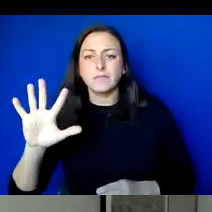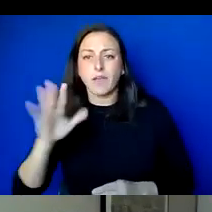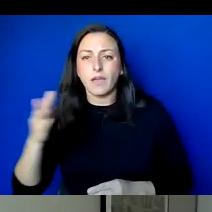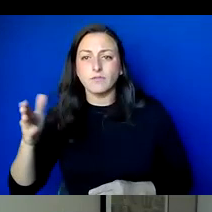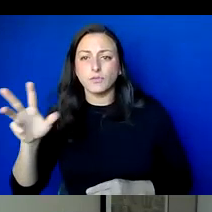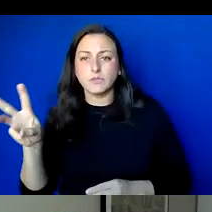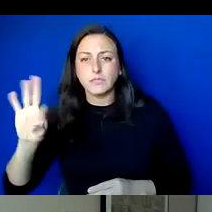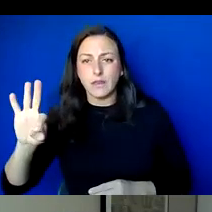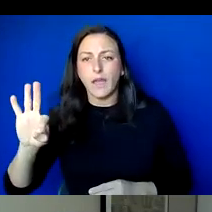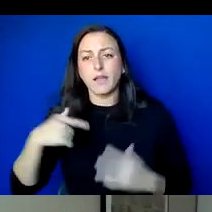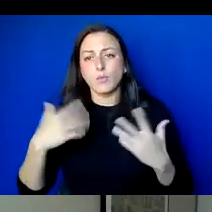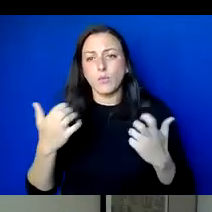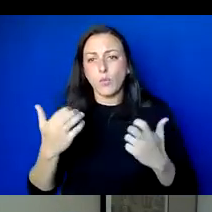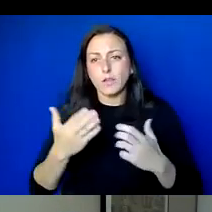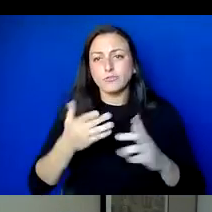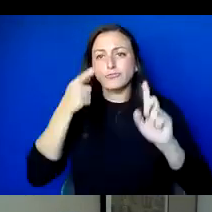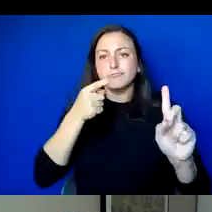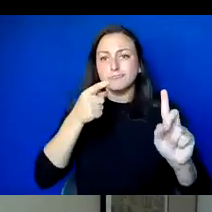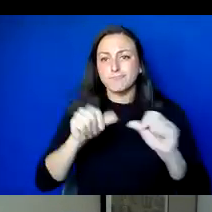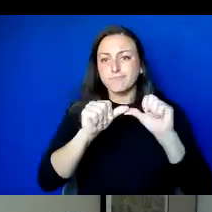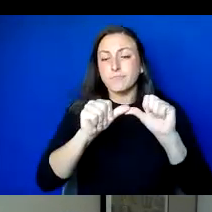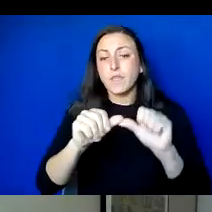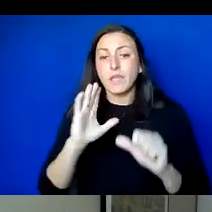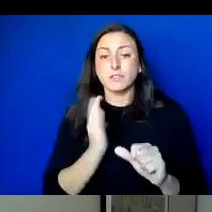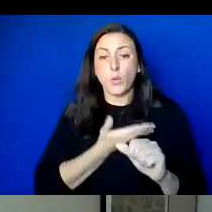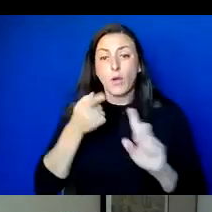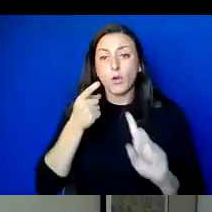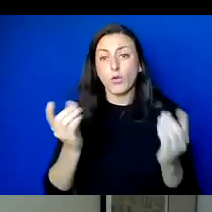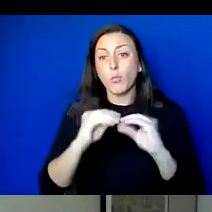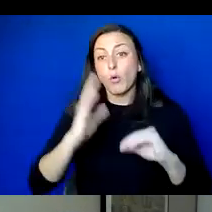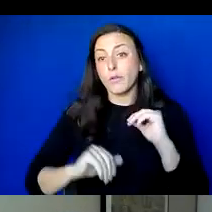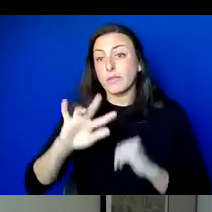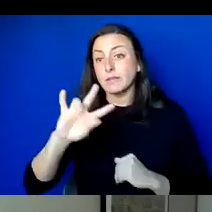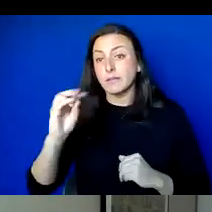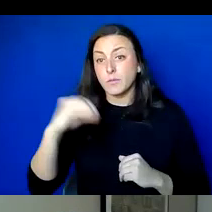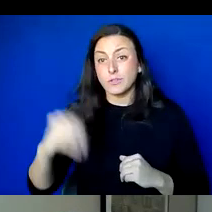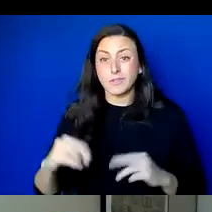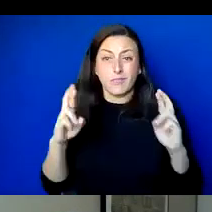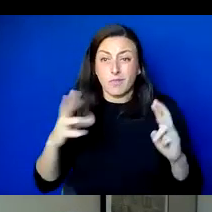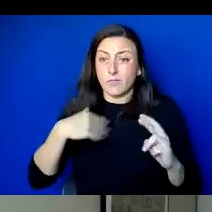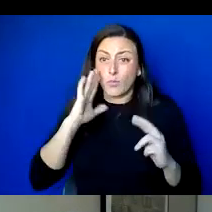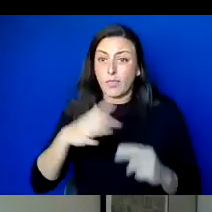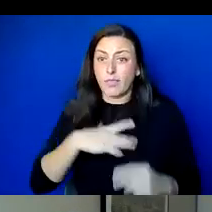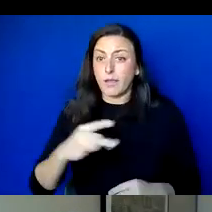our goal, you know, beyond 70% is to get 100% of that done within March to make sure we have that,